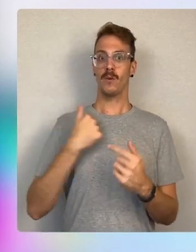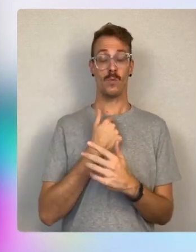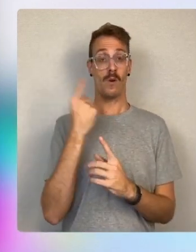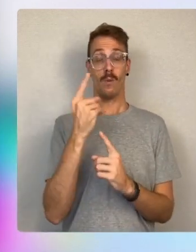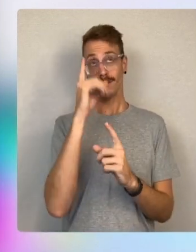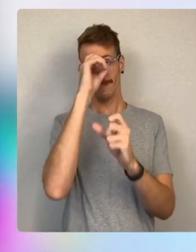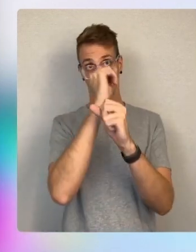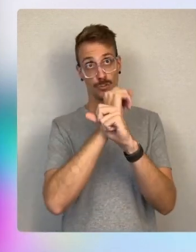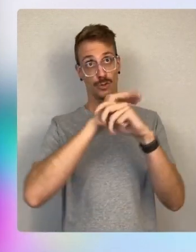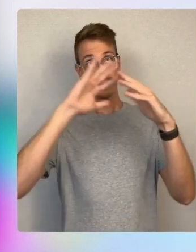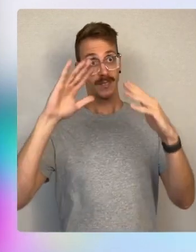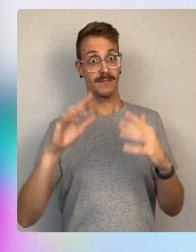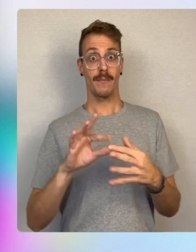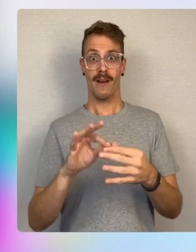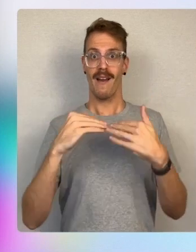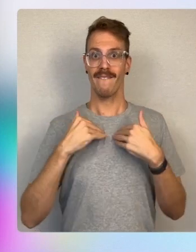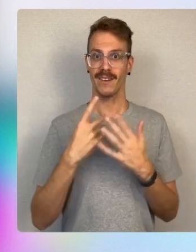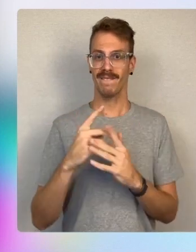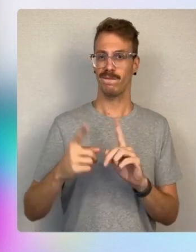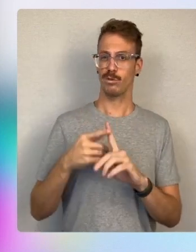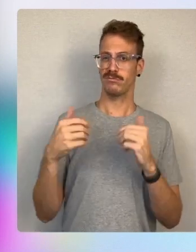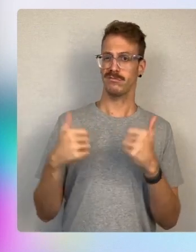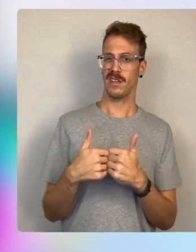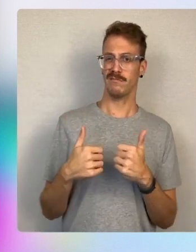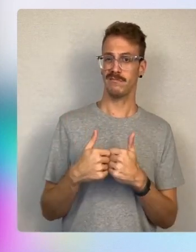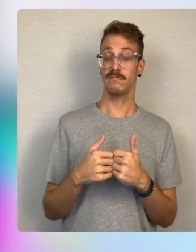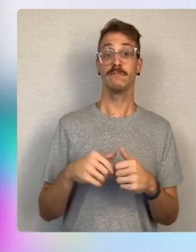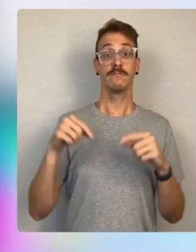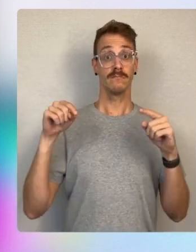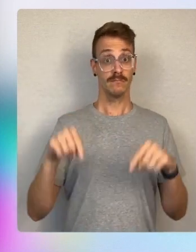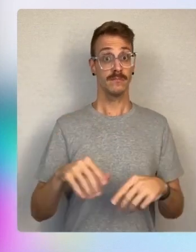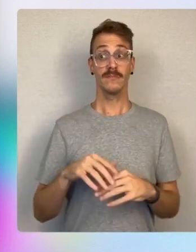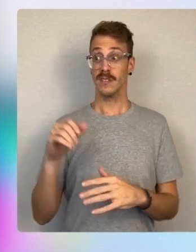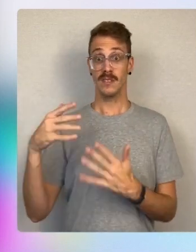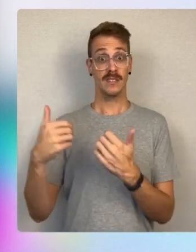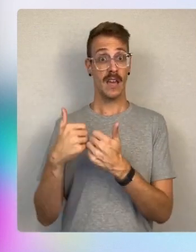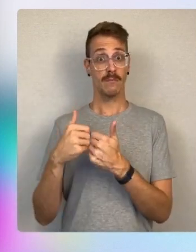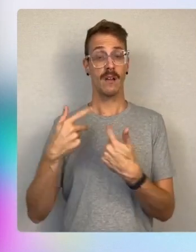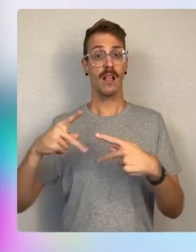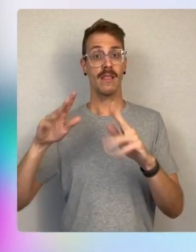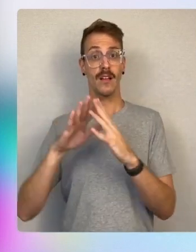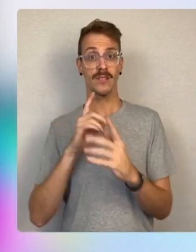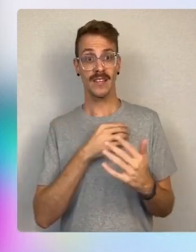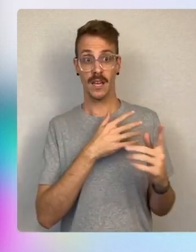This is something that we only dreamed about in the first game. In Espire 2, players have multiple commands